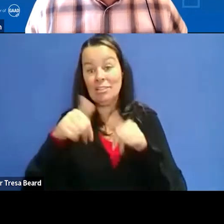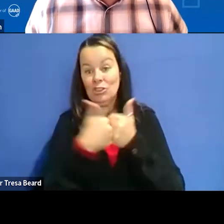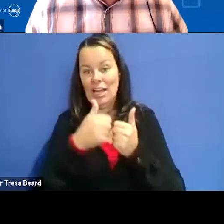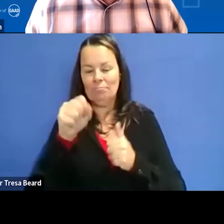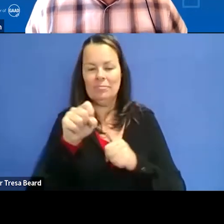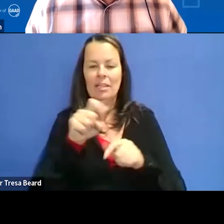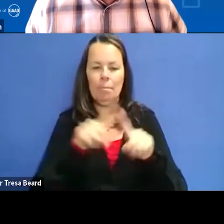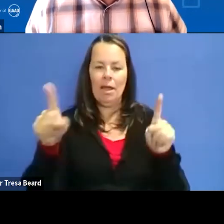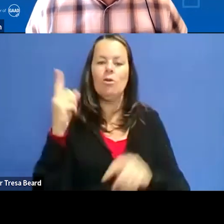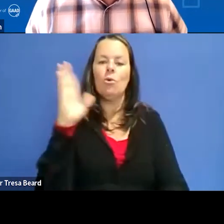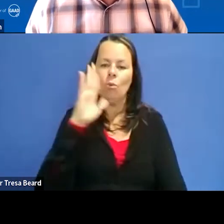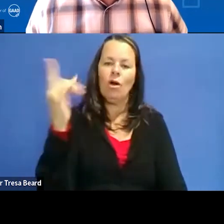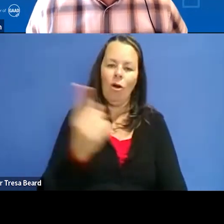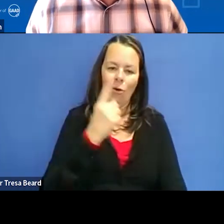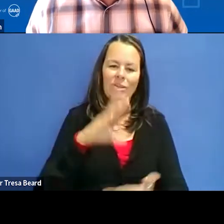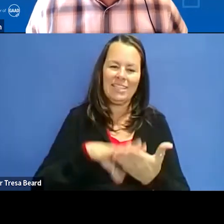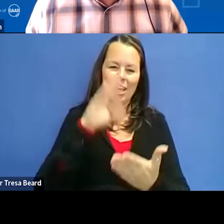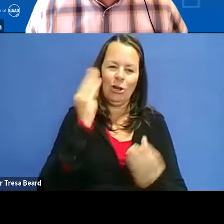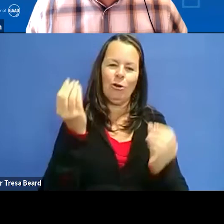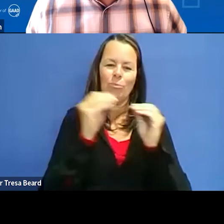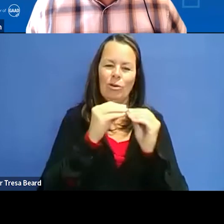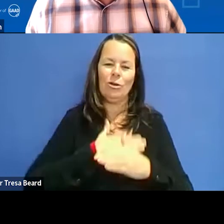We'll always -- we always can learn more. Please keep that feedback coming.